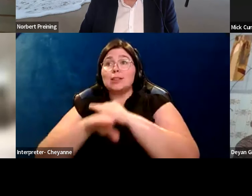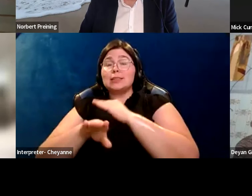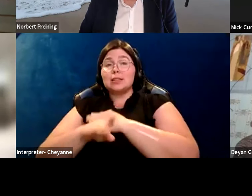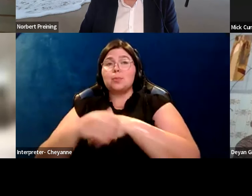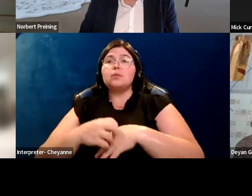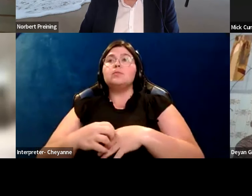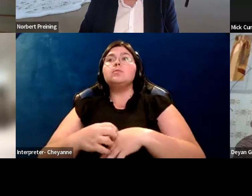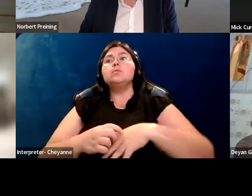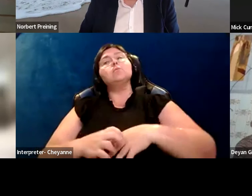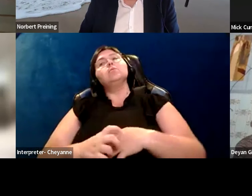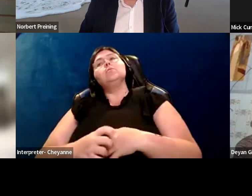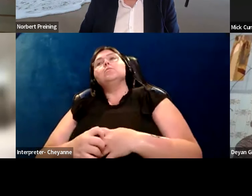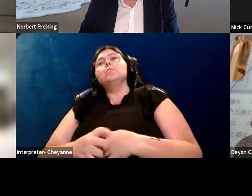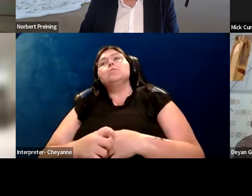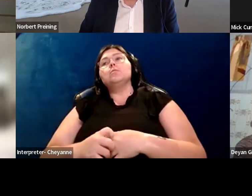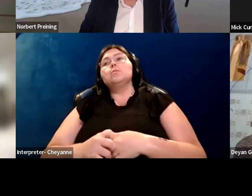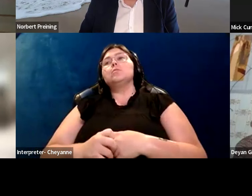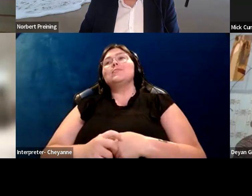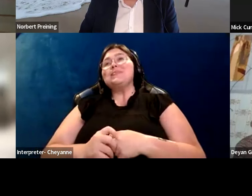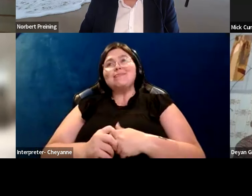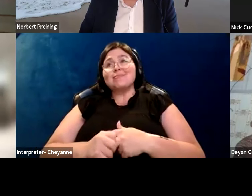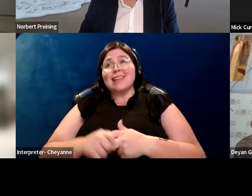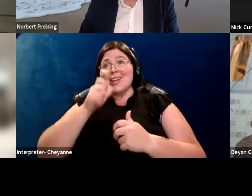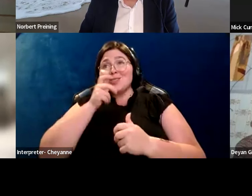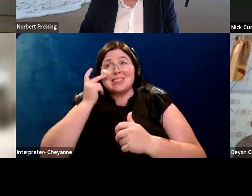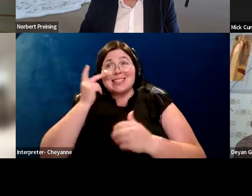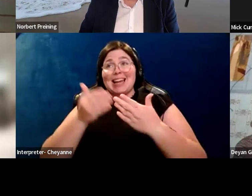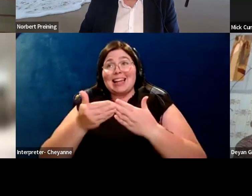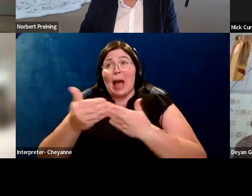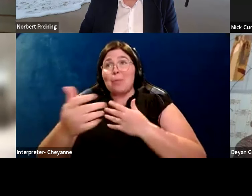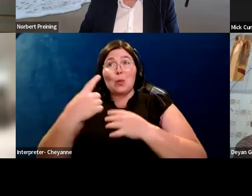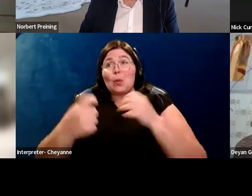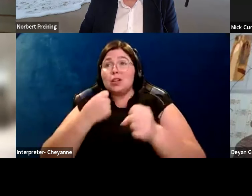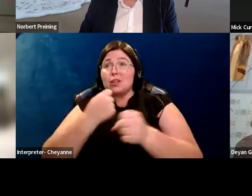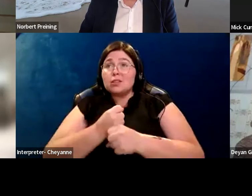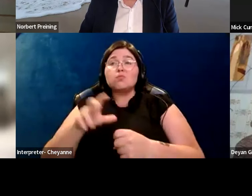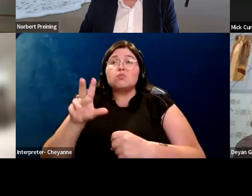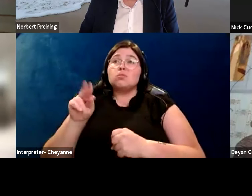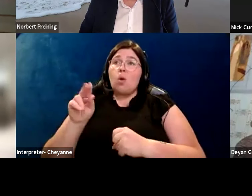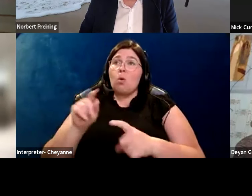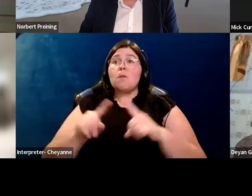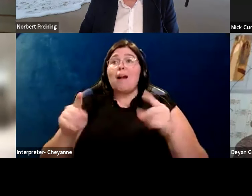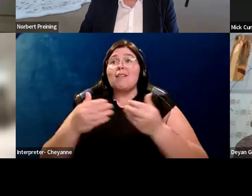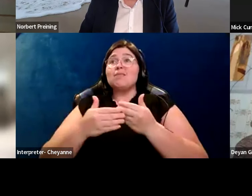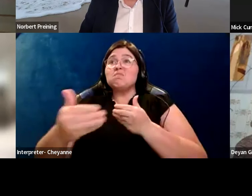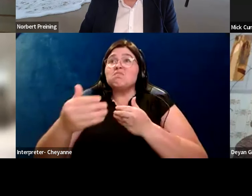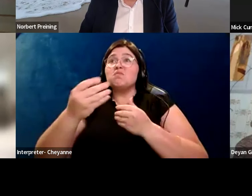I don't see this happening in the next year. But I see that in the next few years